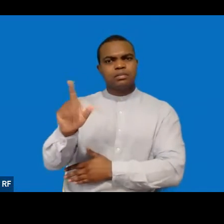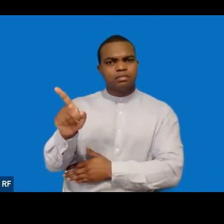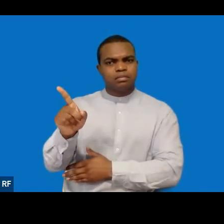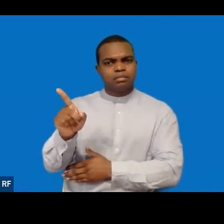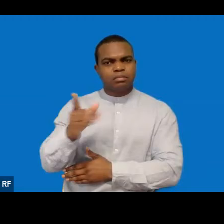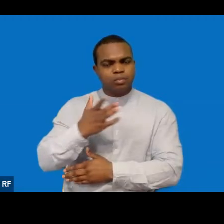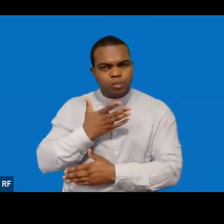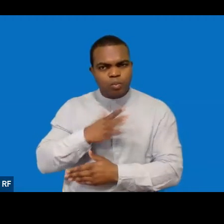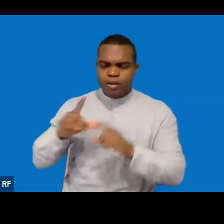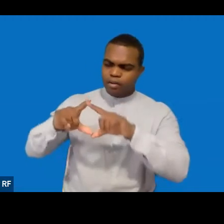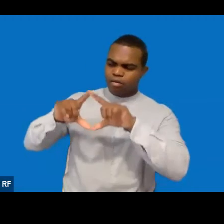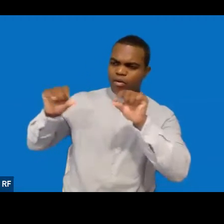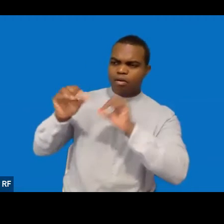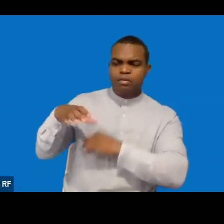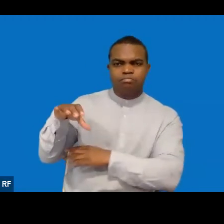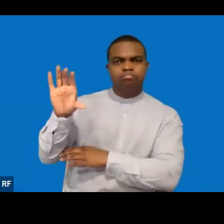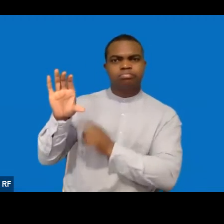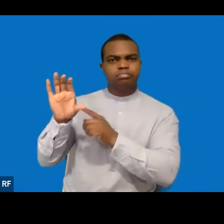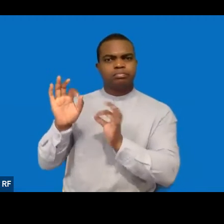the key decision-makers we should pressure